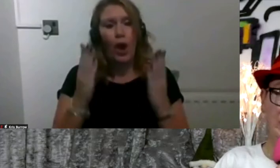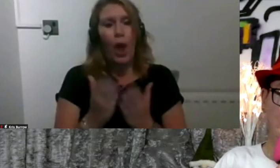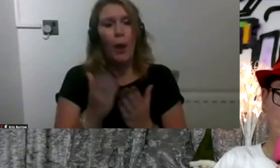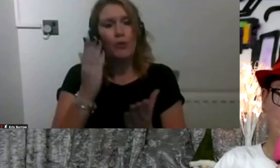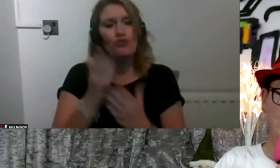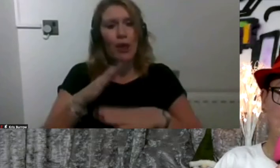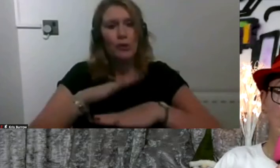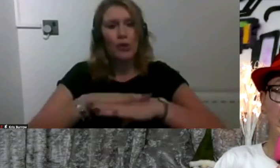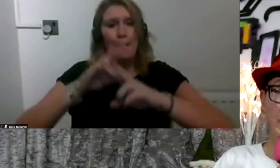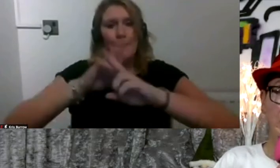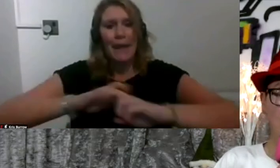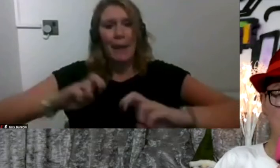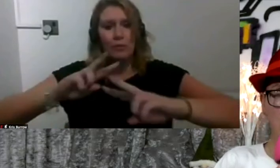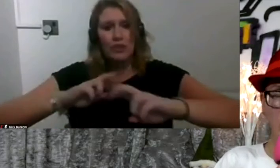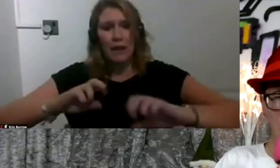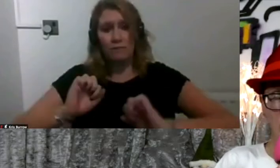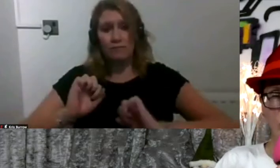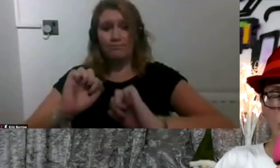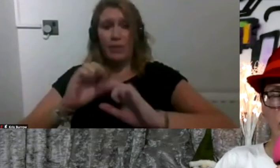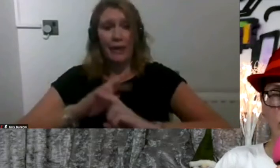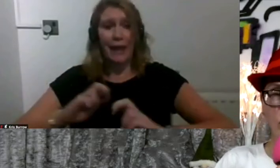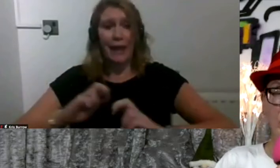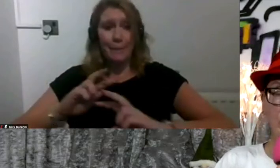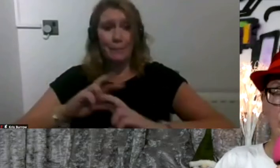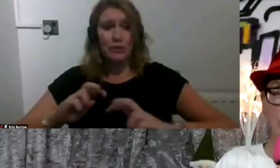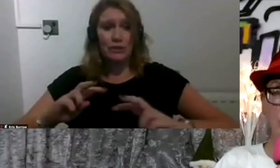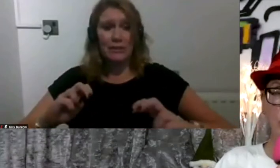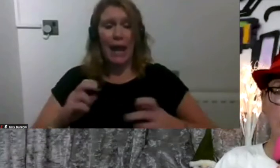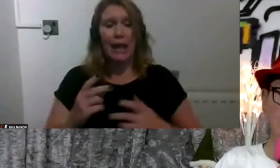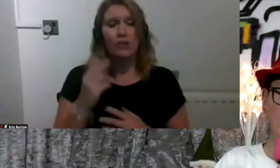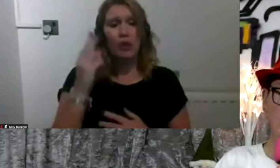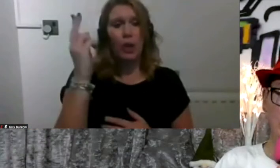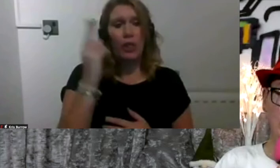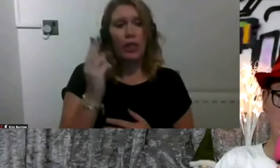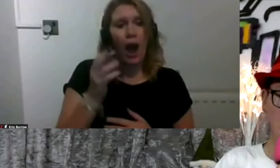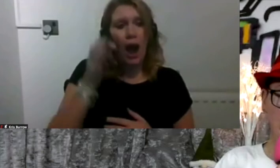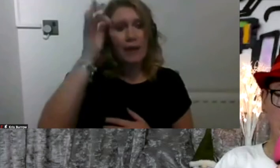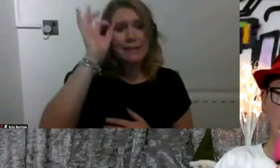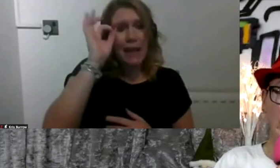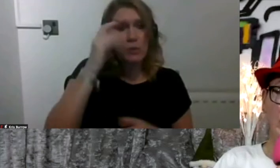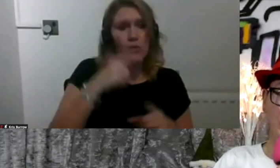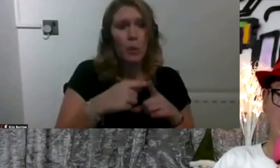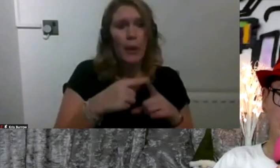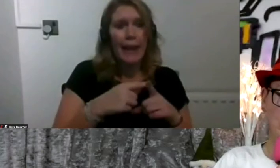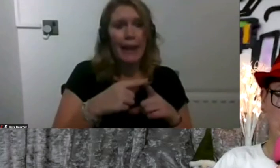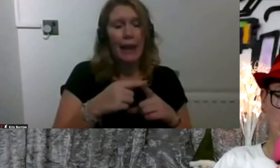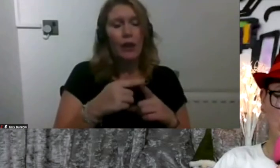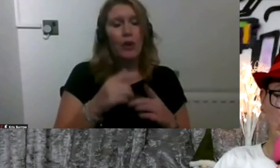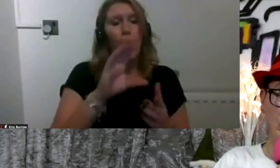captions, and to Arts Council England who fund the festival, National Lottery